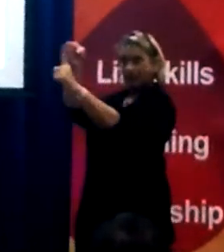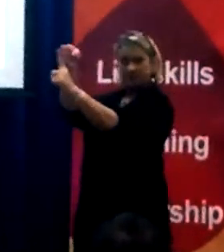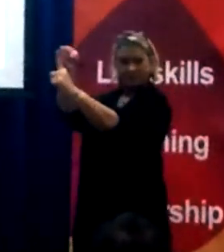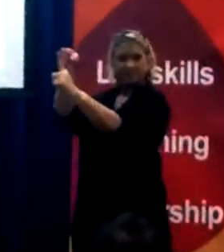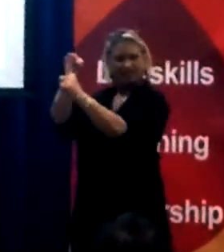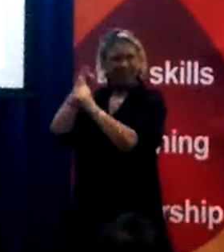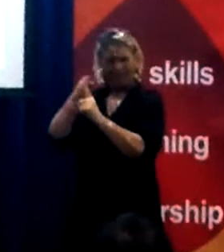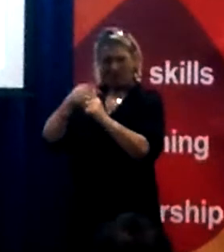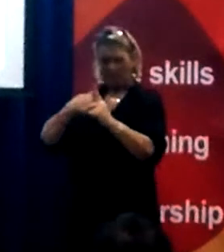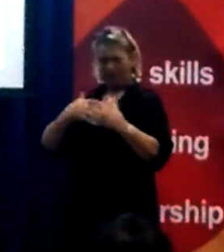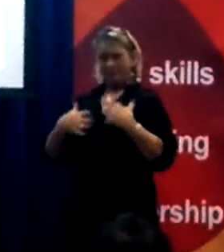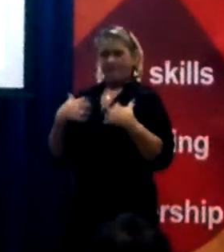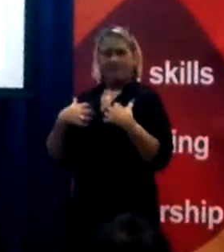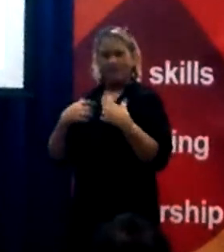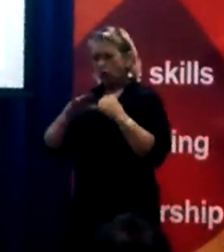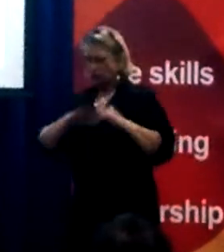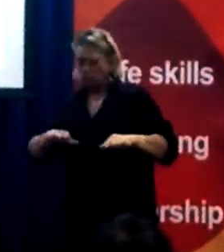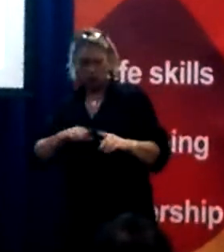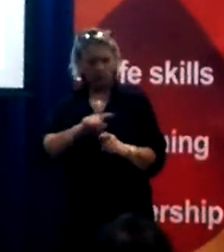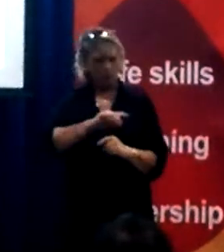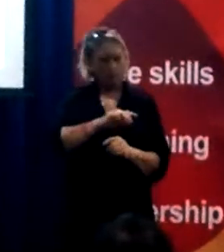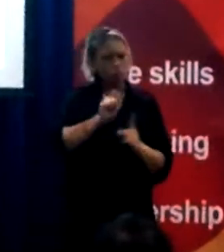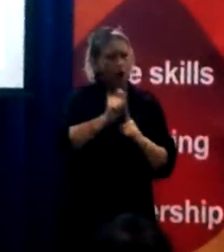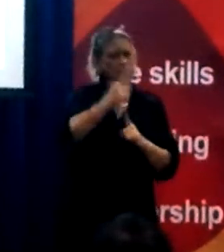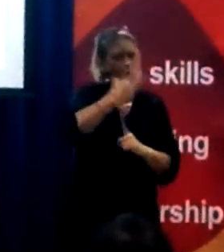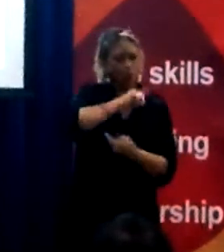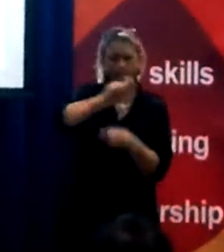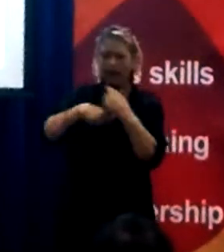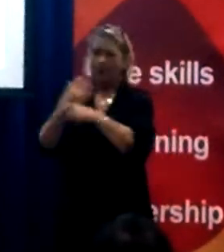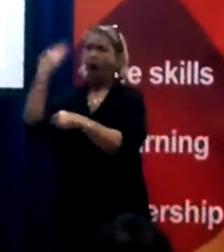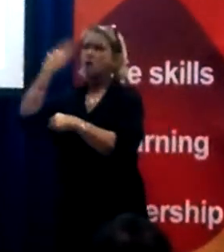who were moving from primary school to high school the chance to socialise and build friendships